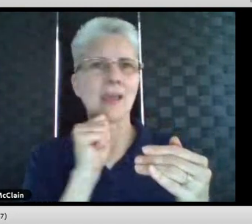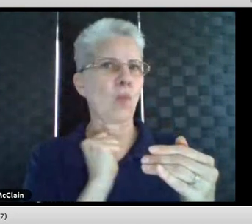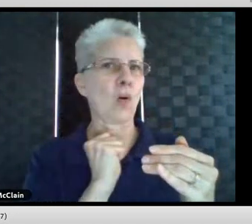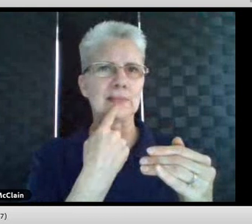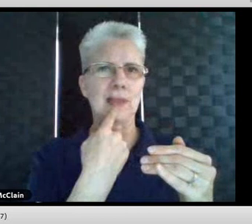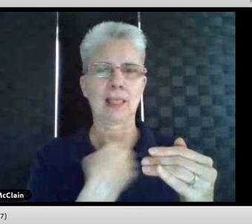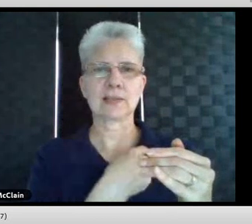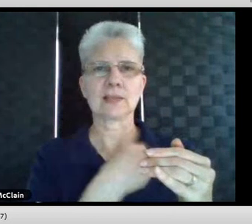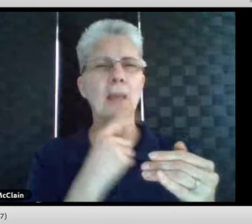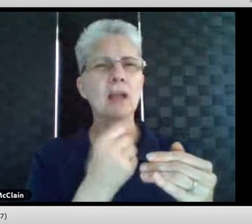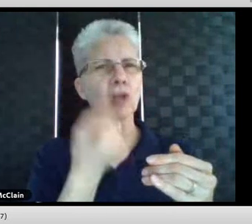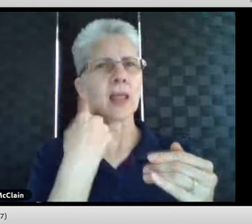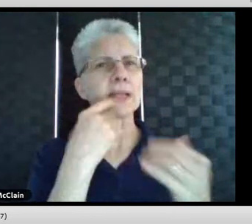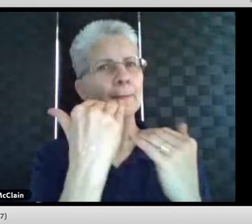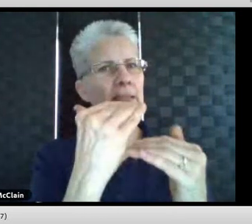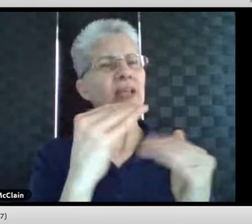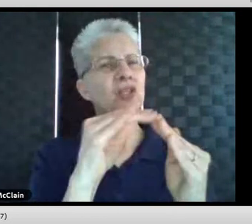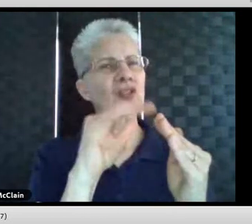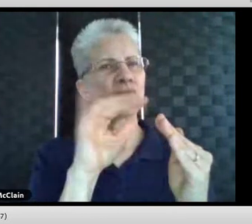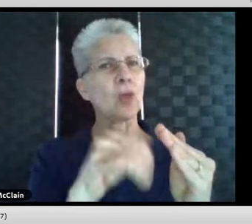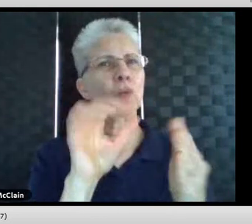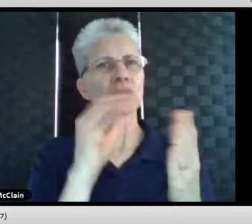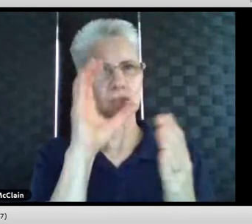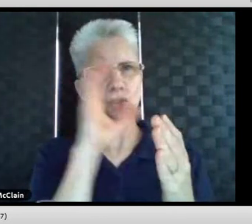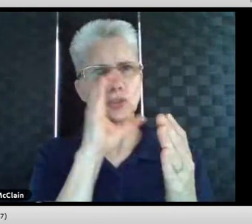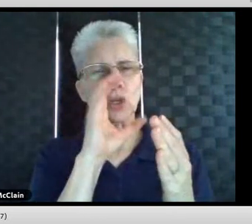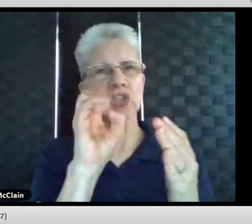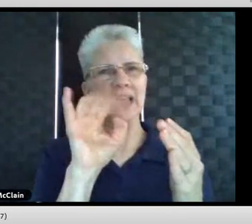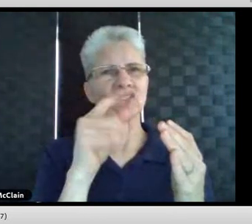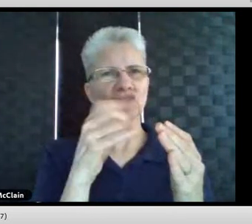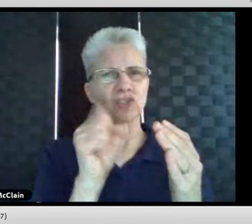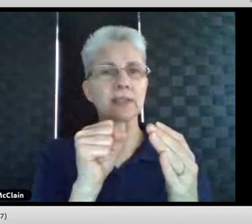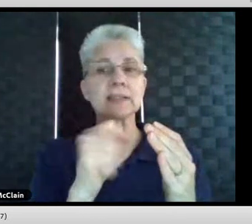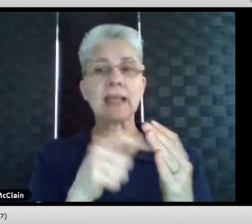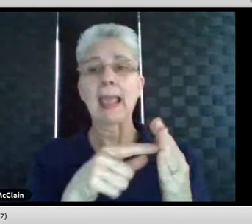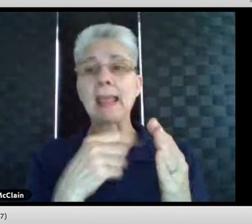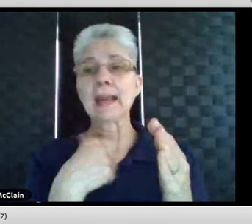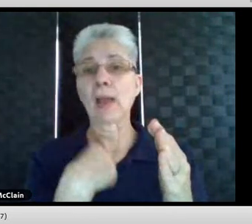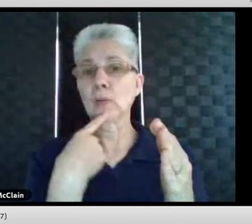kind of the limitations of some of the search engines, and then I would say not just how to search